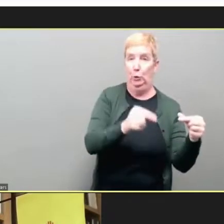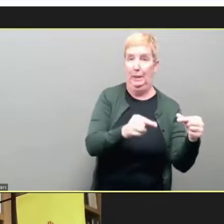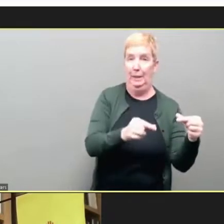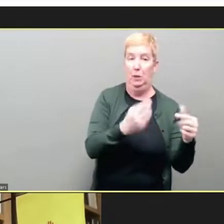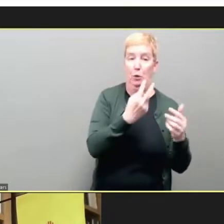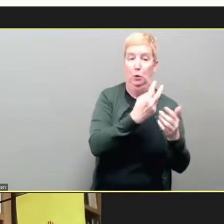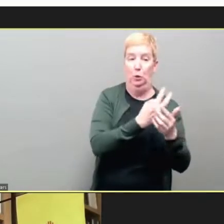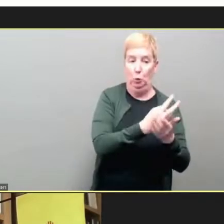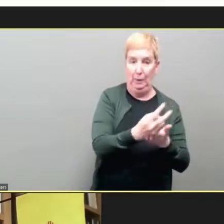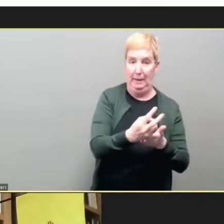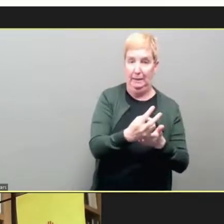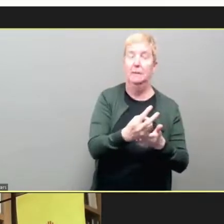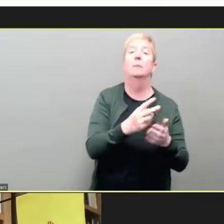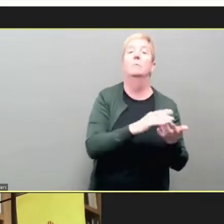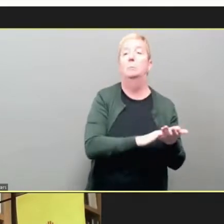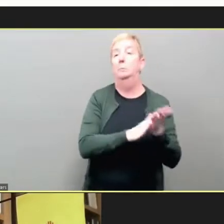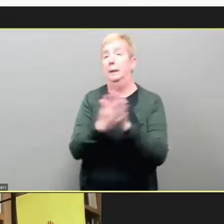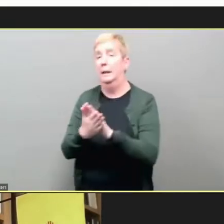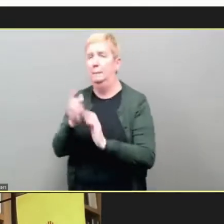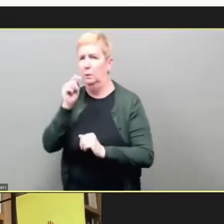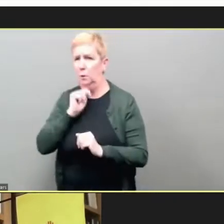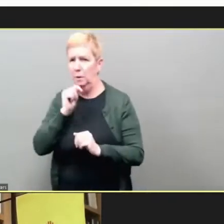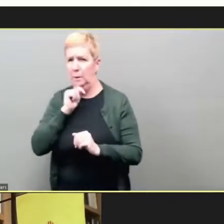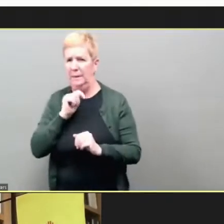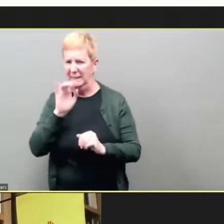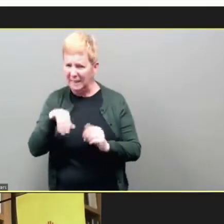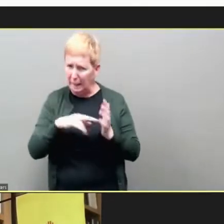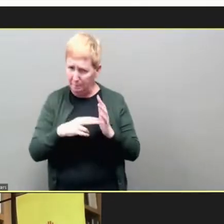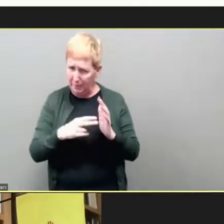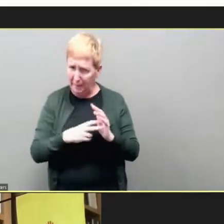Turquoise. Now, does that mean that on June two We're going to see a massive